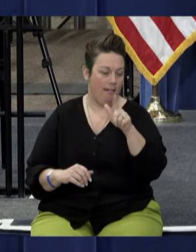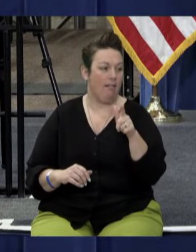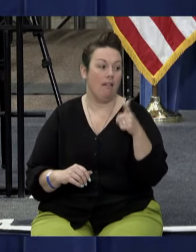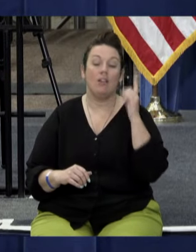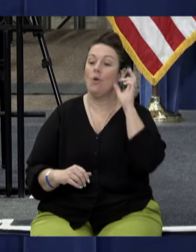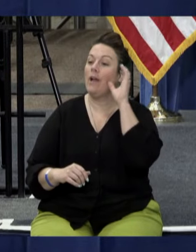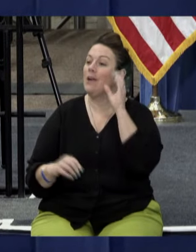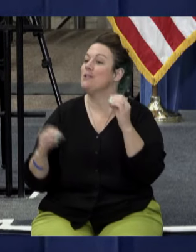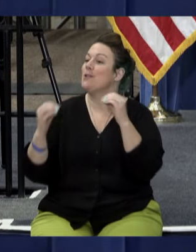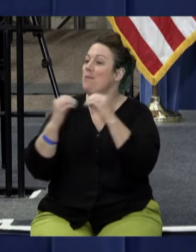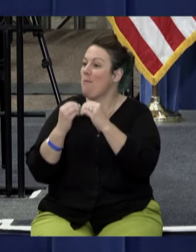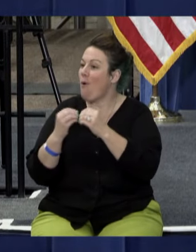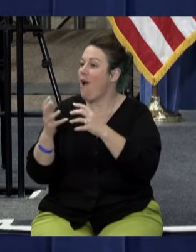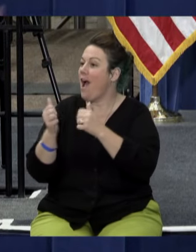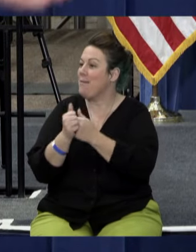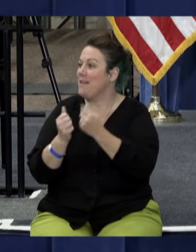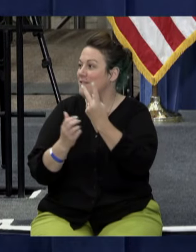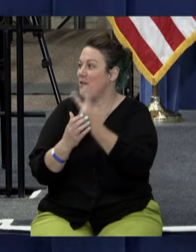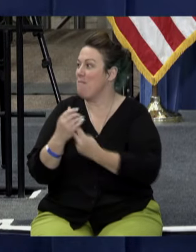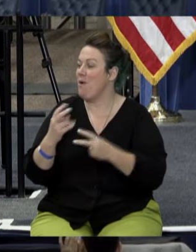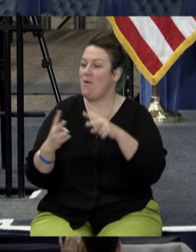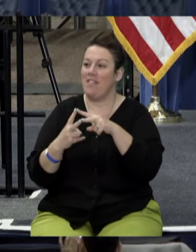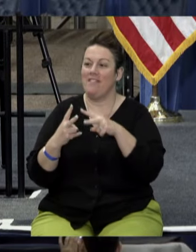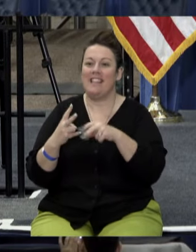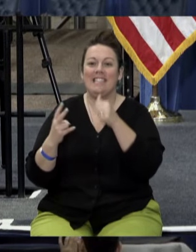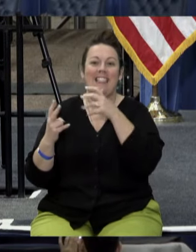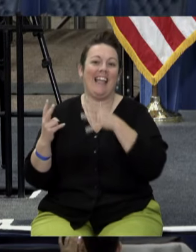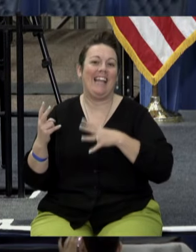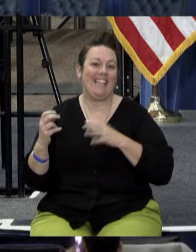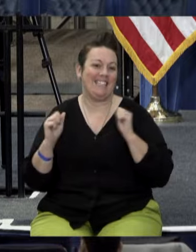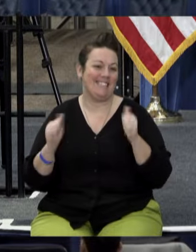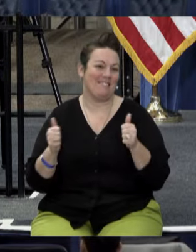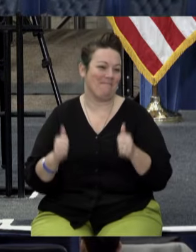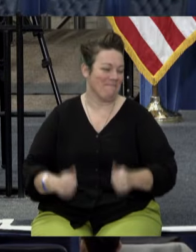tremendous updates from both of these ladies. Thank you, Wendy. Thanks for